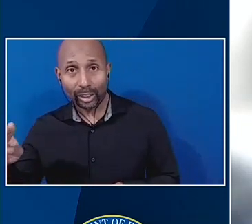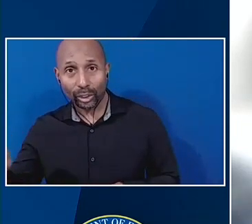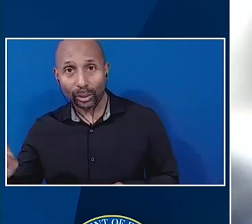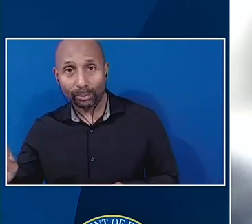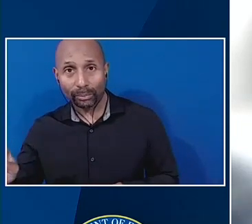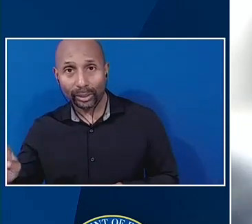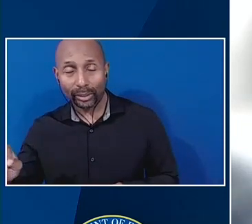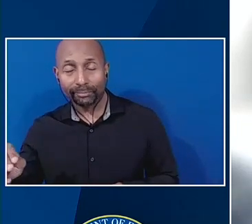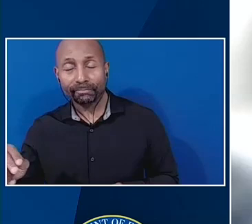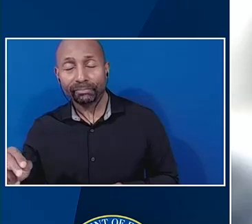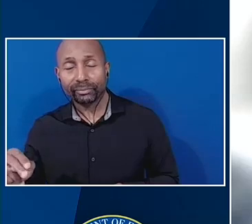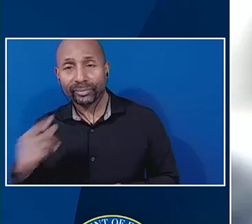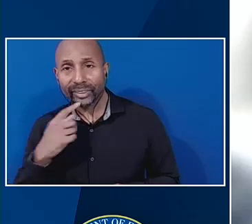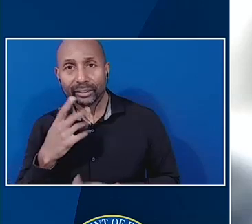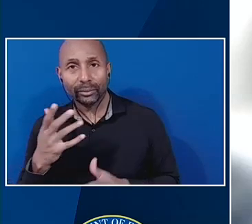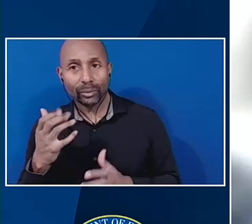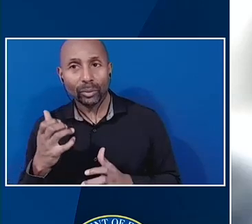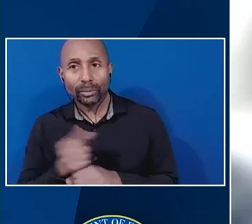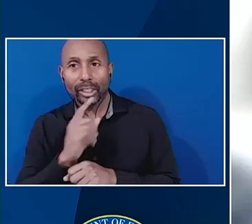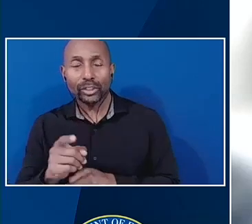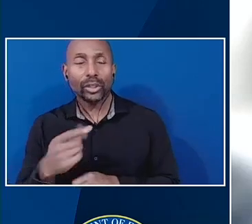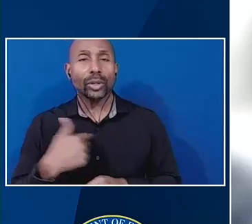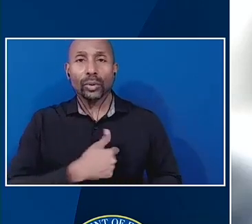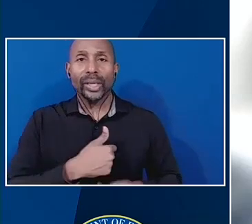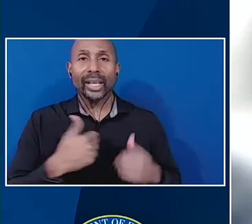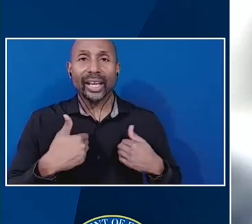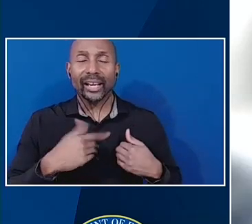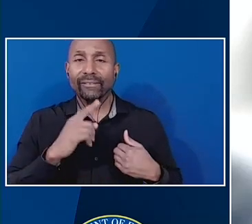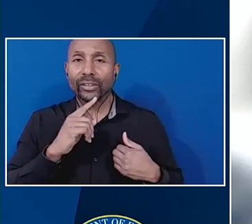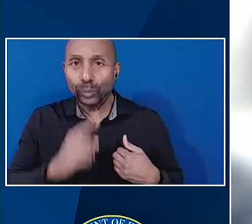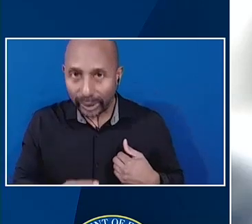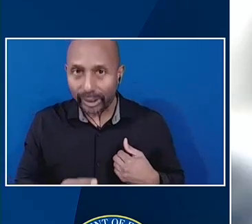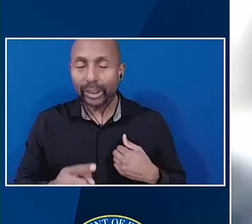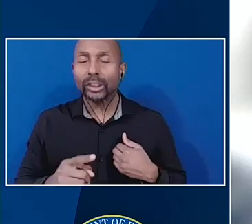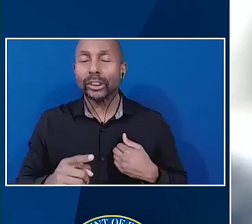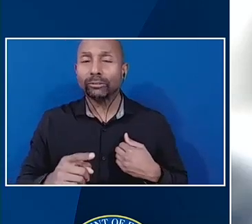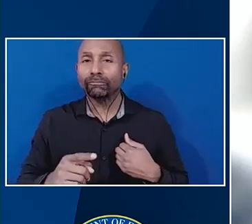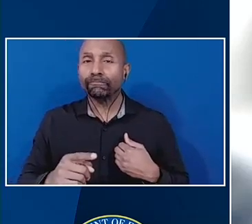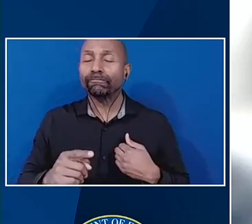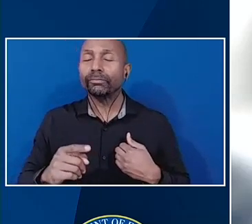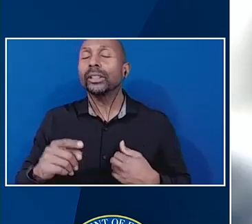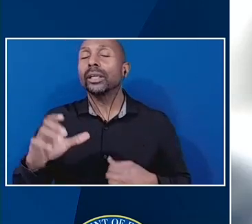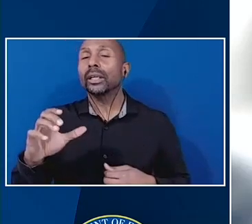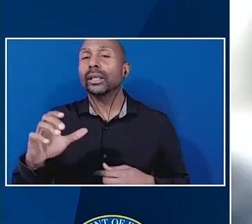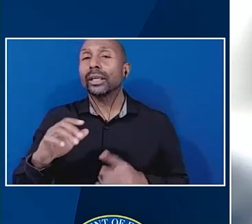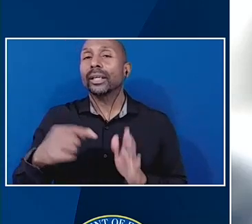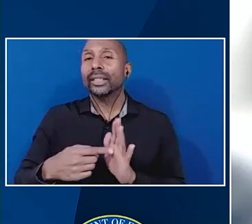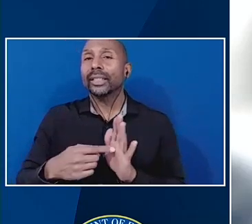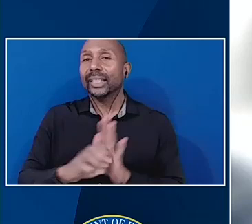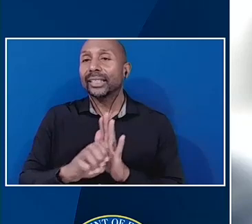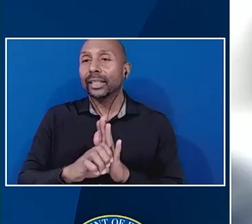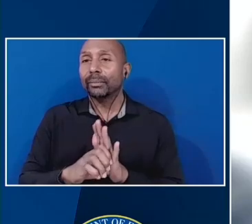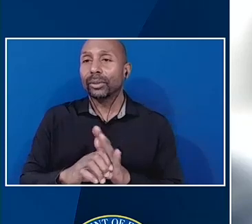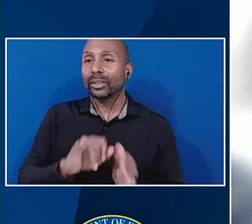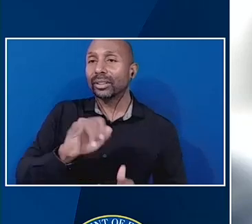And, you know, Jamie's point about, you know, long-term financial sustainability might be one of those issues that an